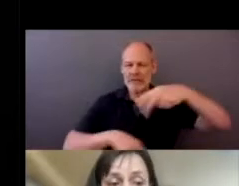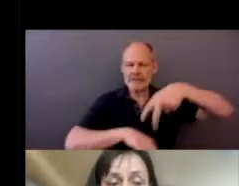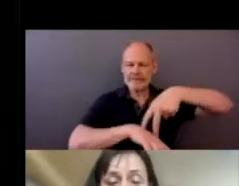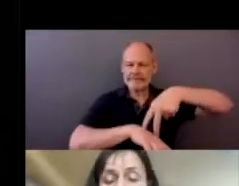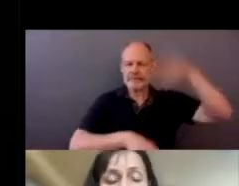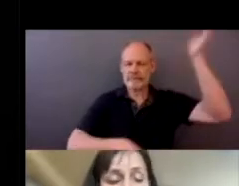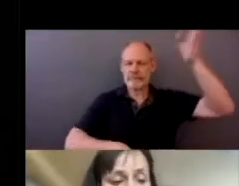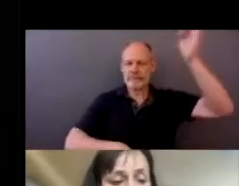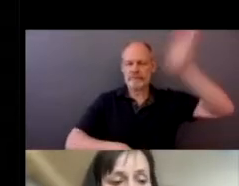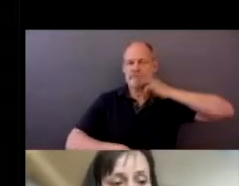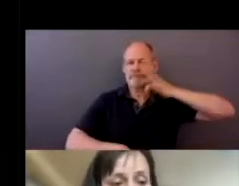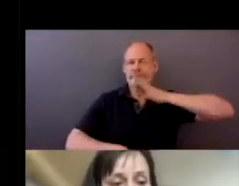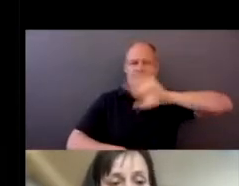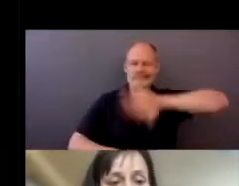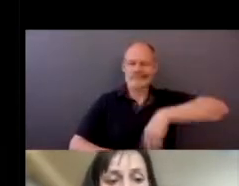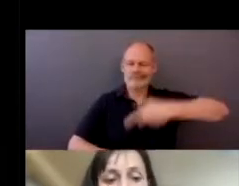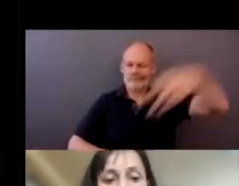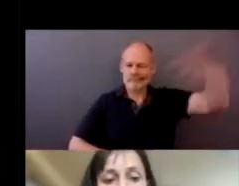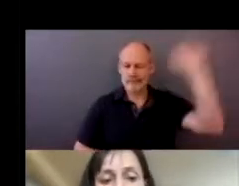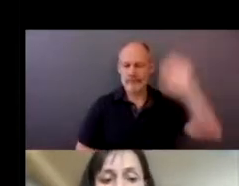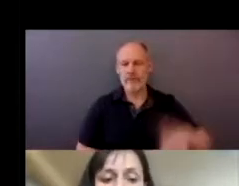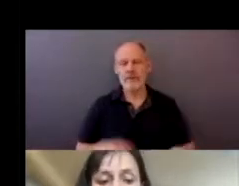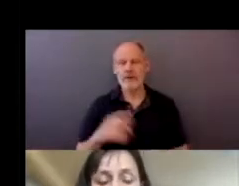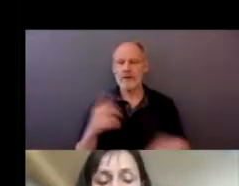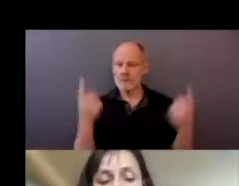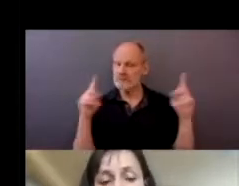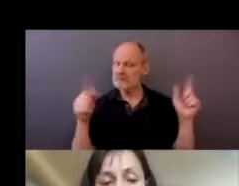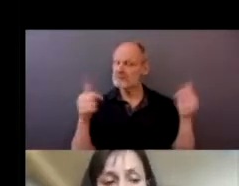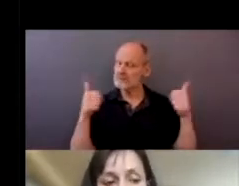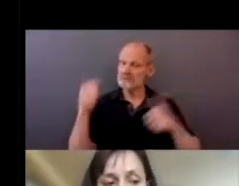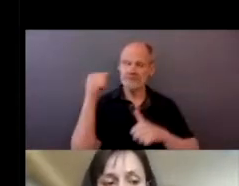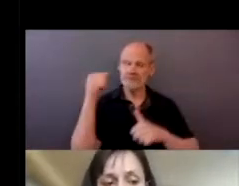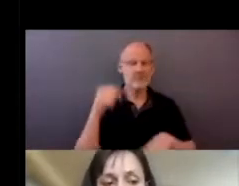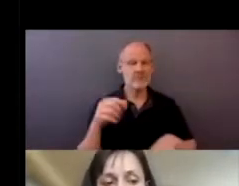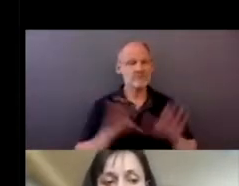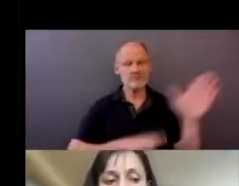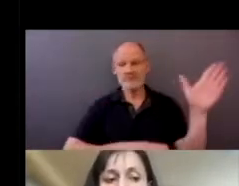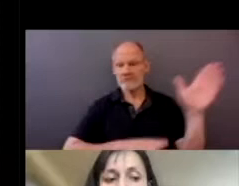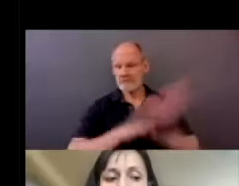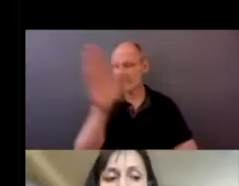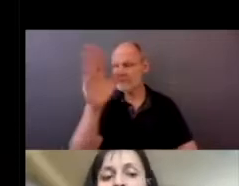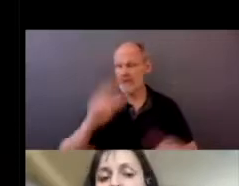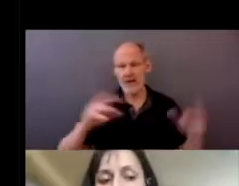continue the online version of this program when we return to in-gallery programming, because many